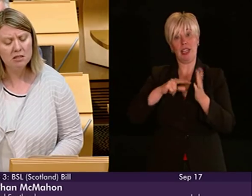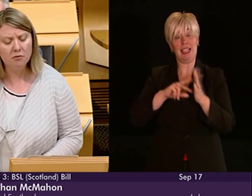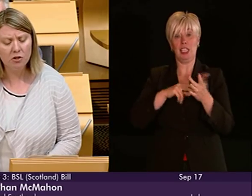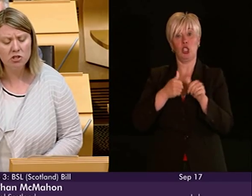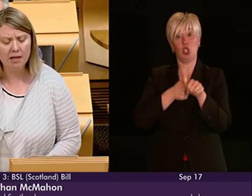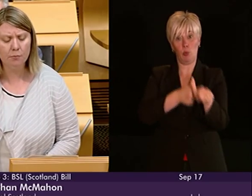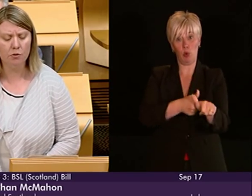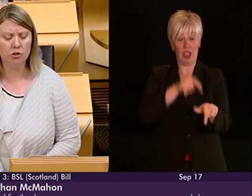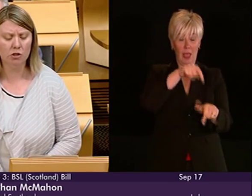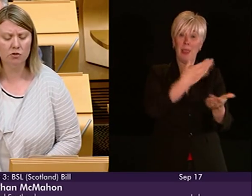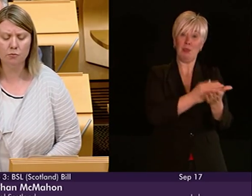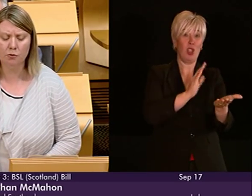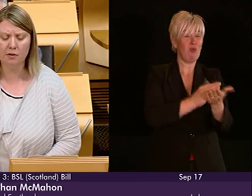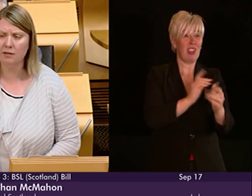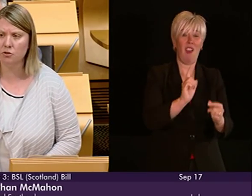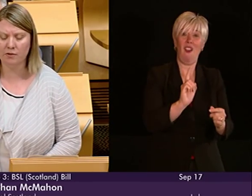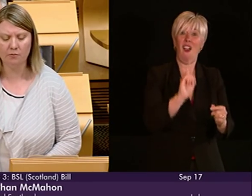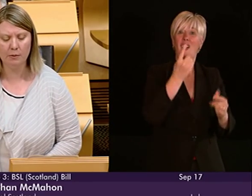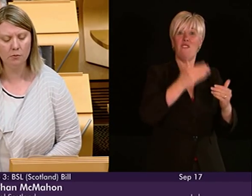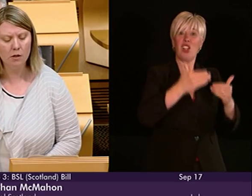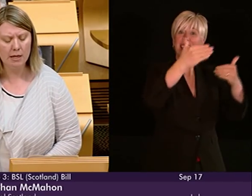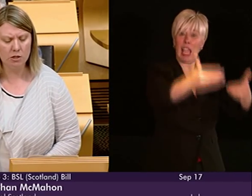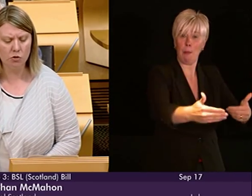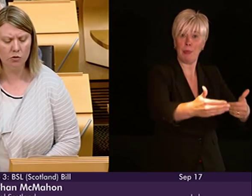the bill is the first step on the journey to improving the lives of deaf people in